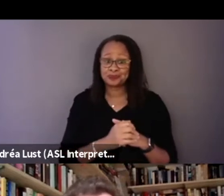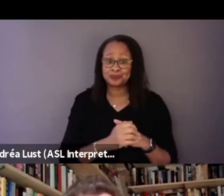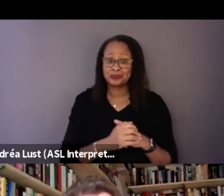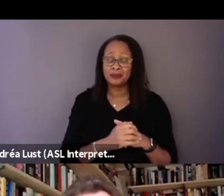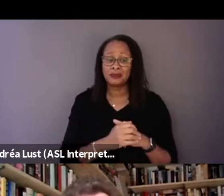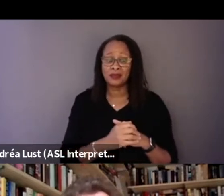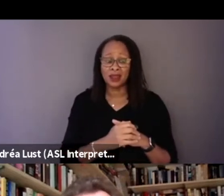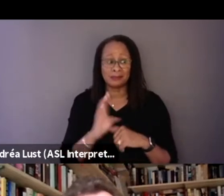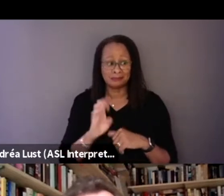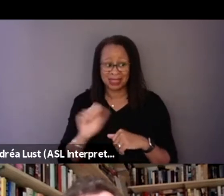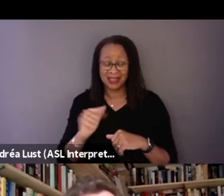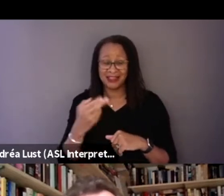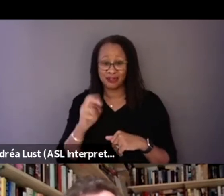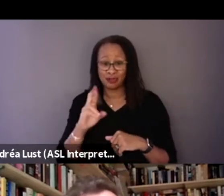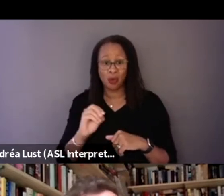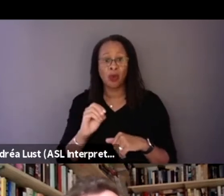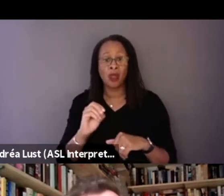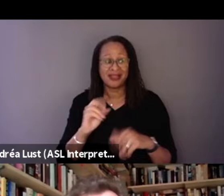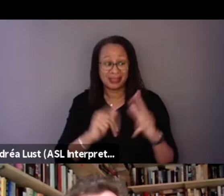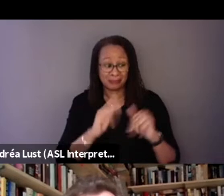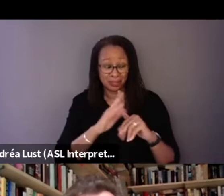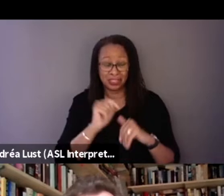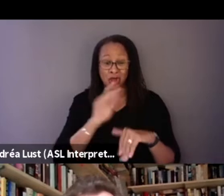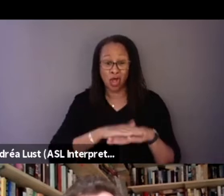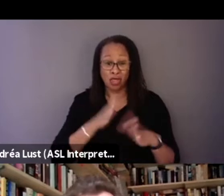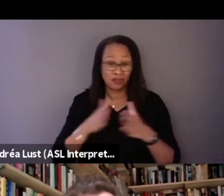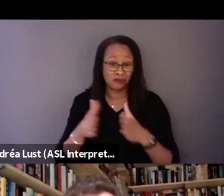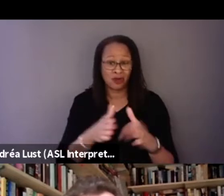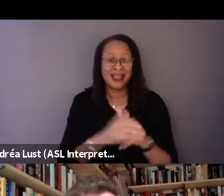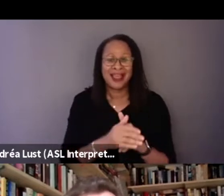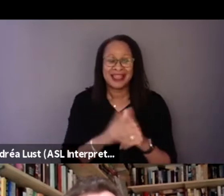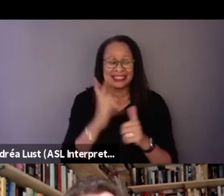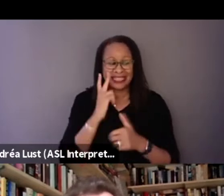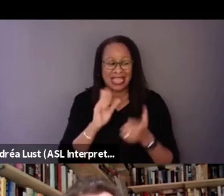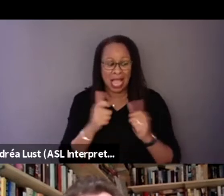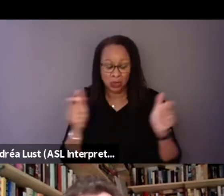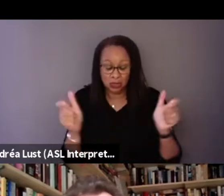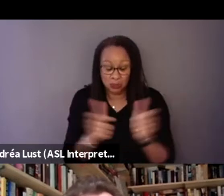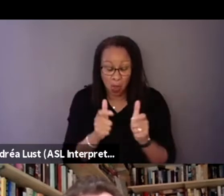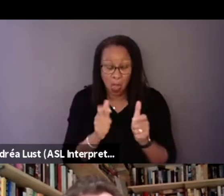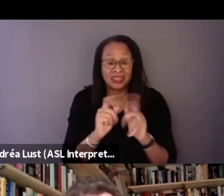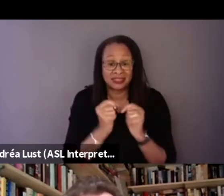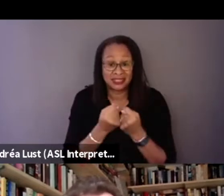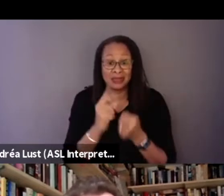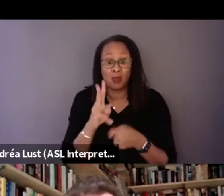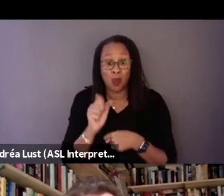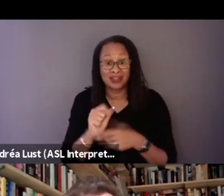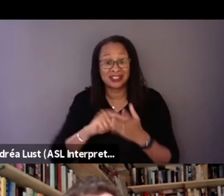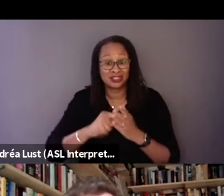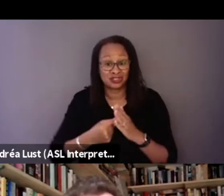and seeing like how small of a close knit team it was at the very start and how they kind of built momentum